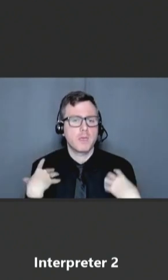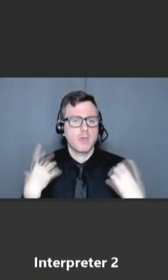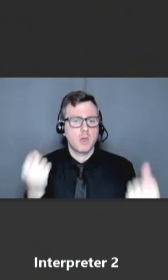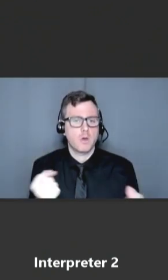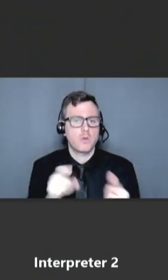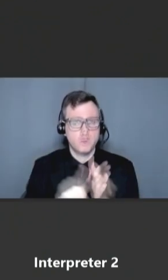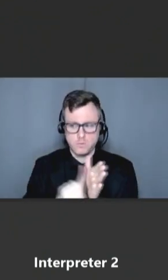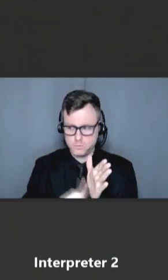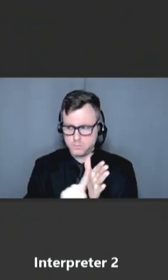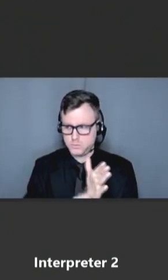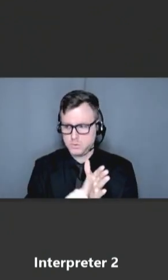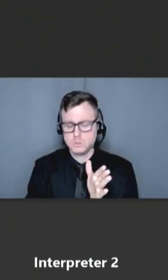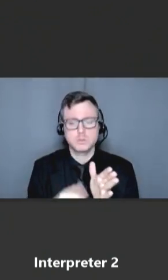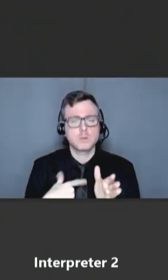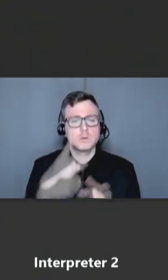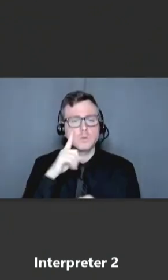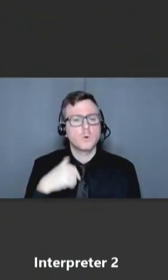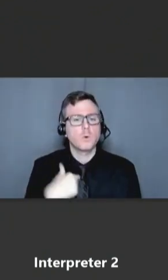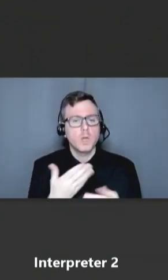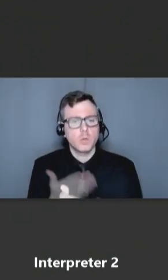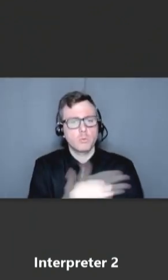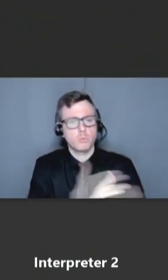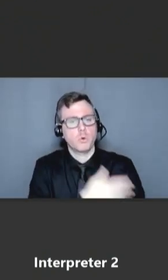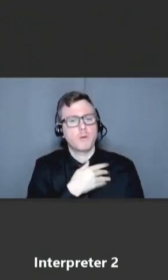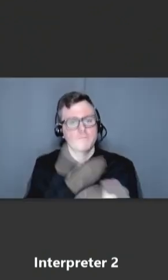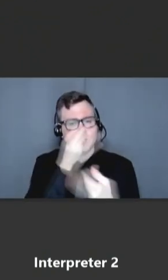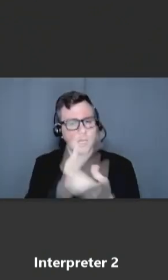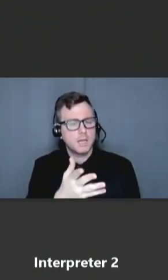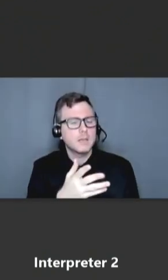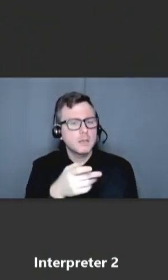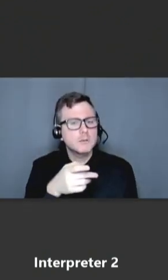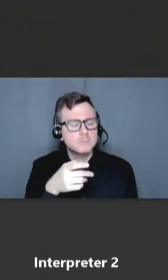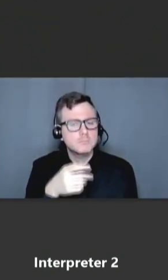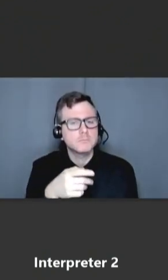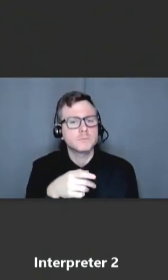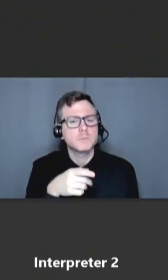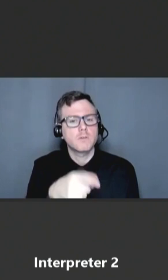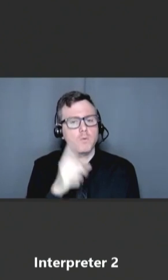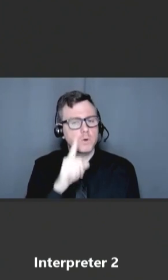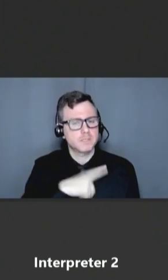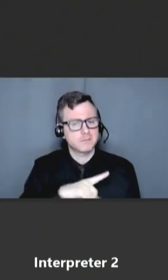passionate about using data to inform programs. She will discuss how her team utilized a needs